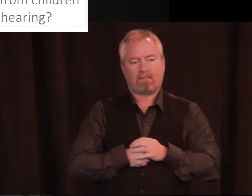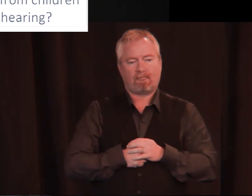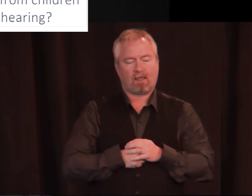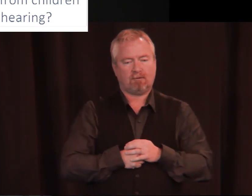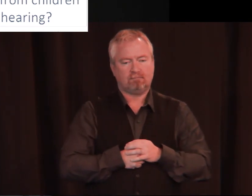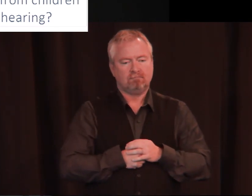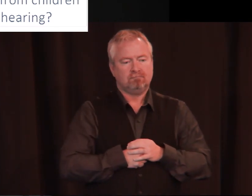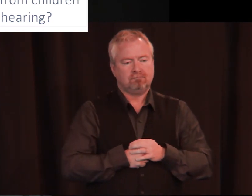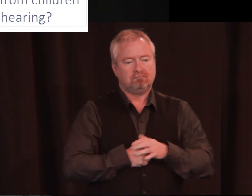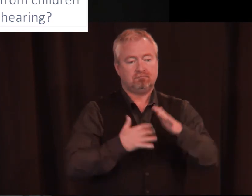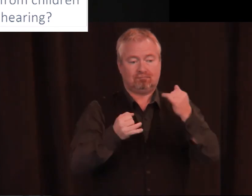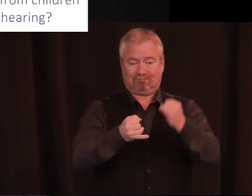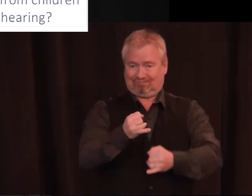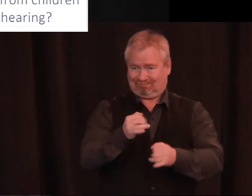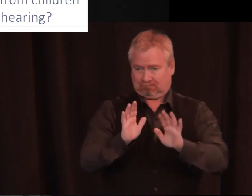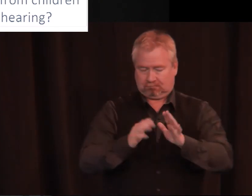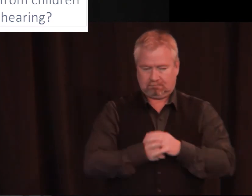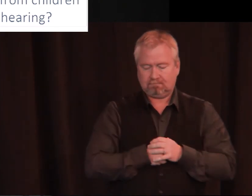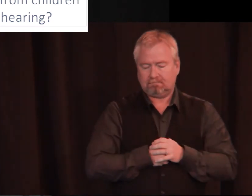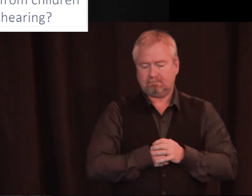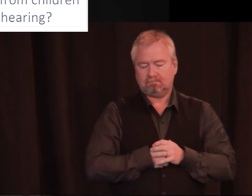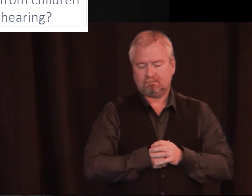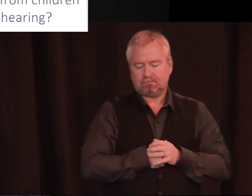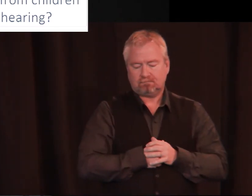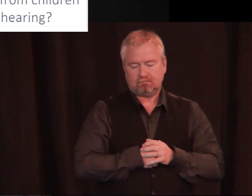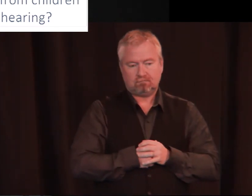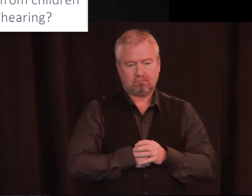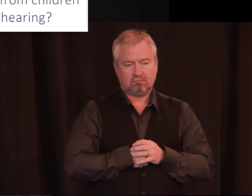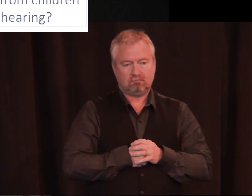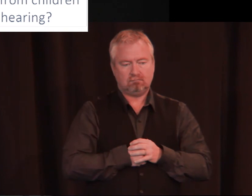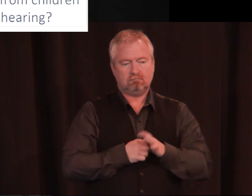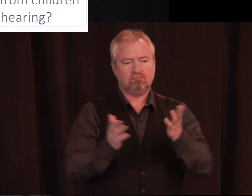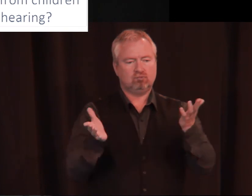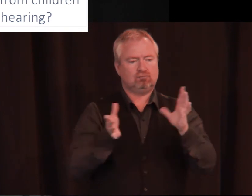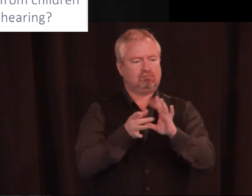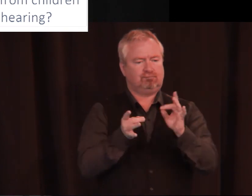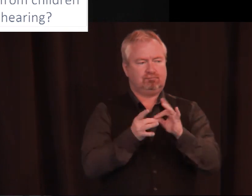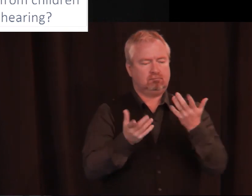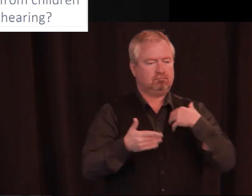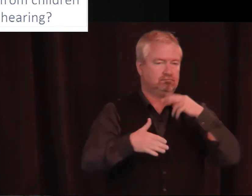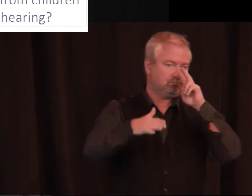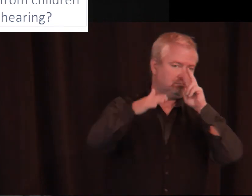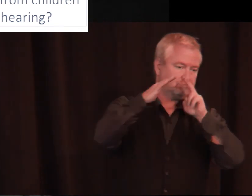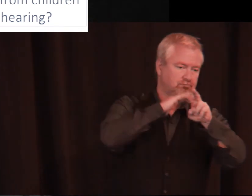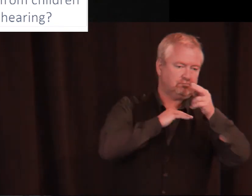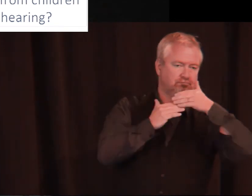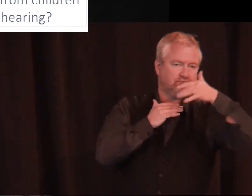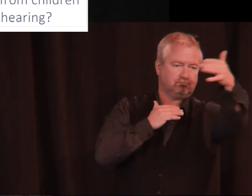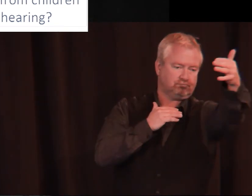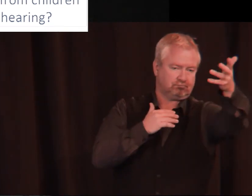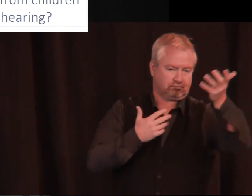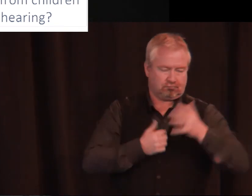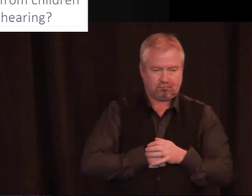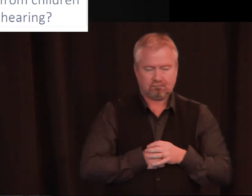And then, finally, I want to talk about what we can expect from these kids. Where should the bar be?